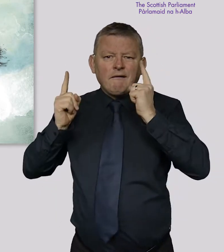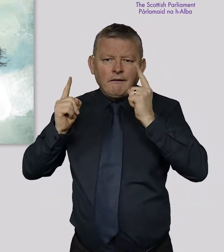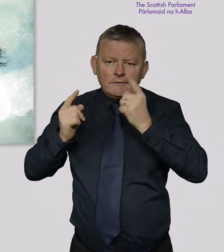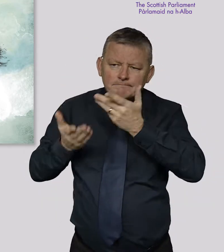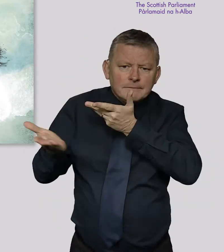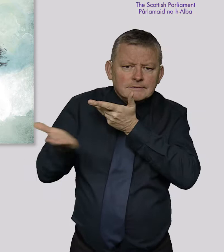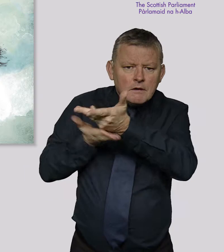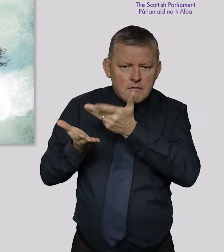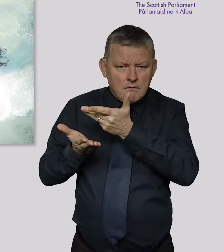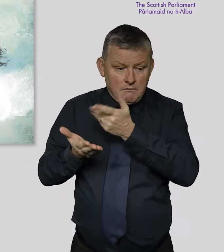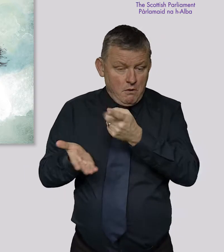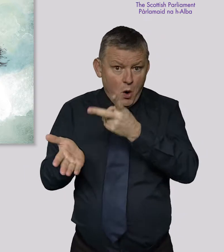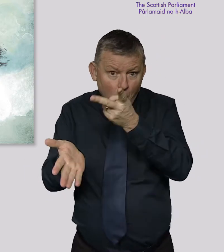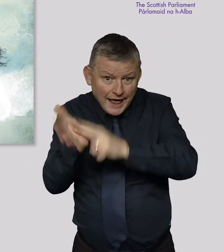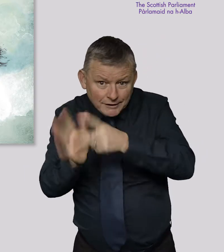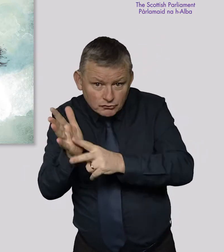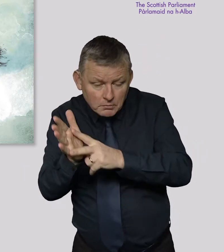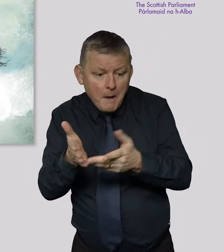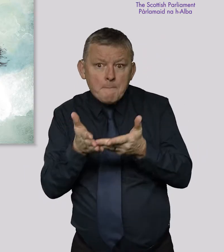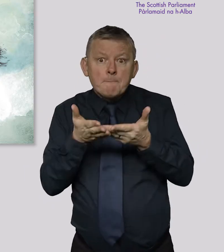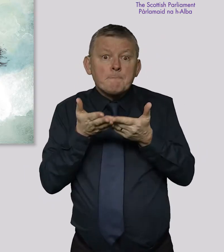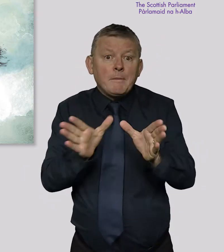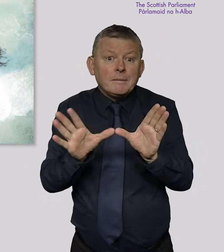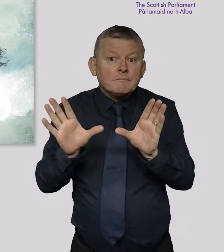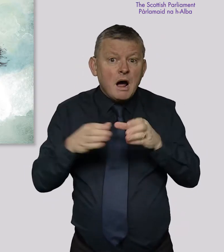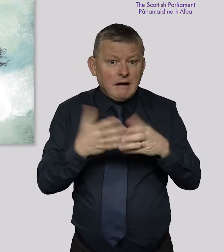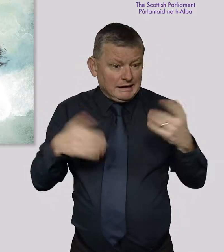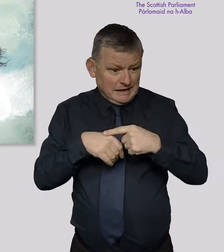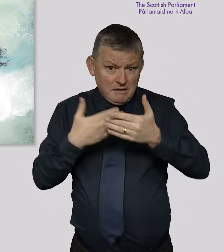organisations and members of the public at any time of the year